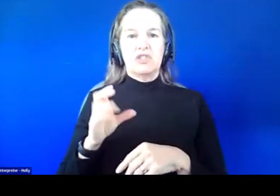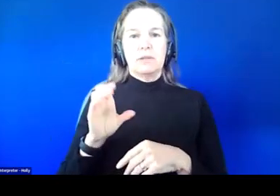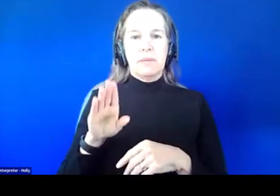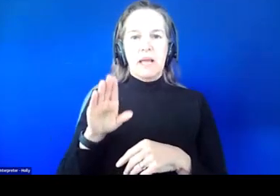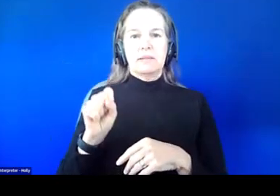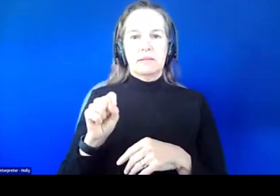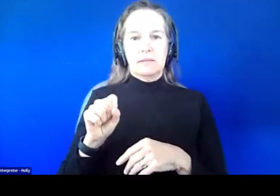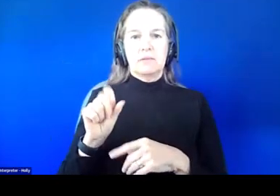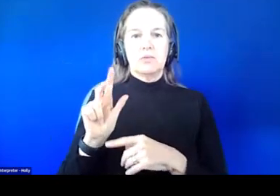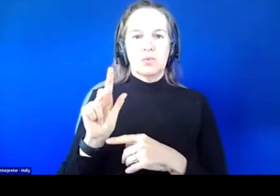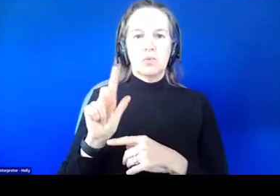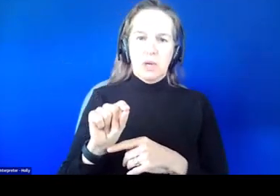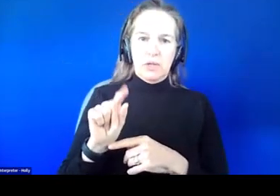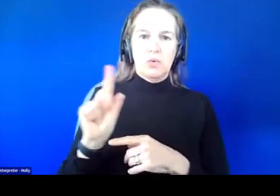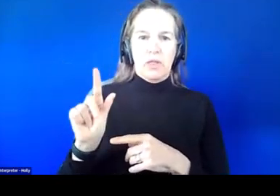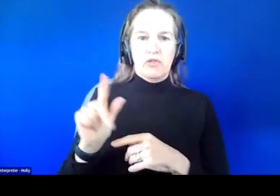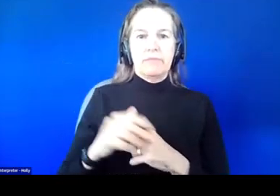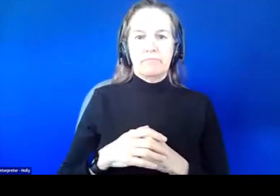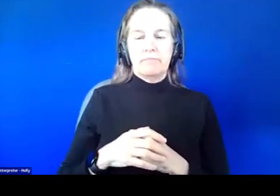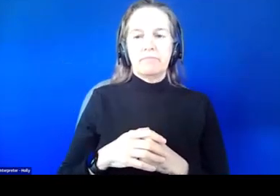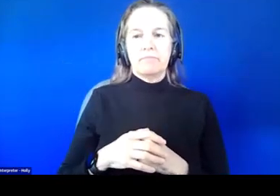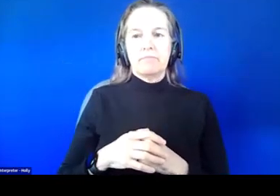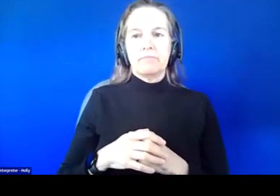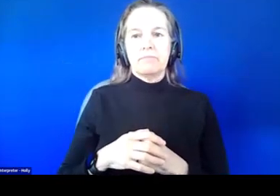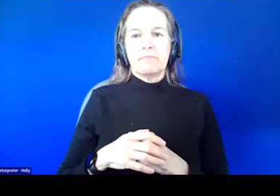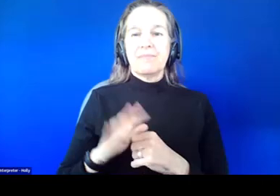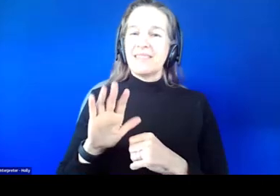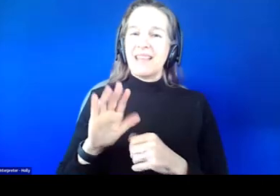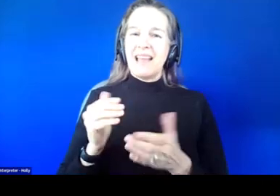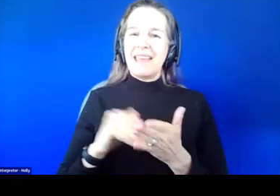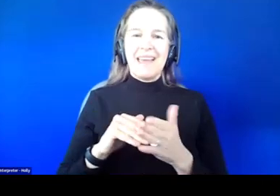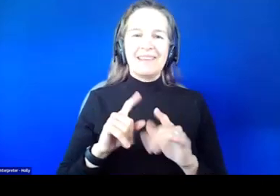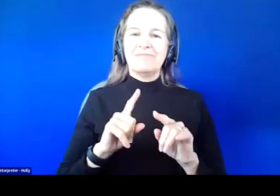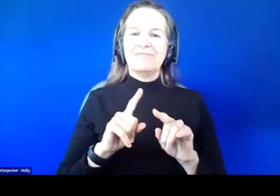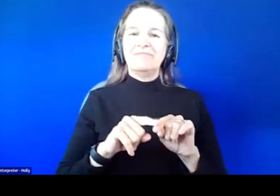But again, that differs depending on the population